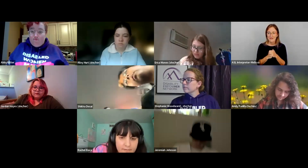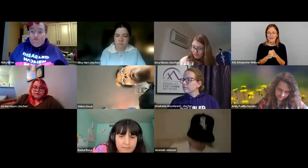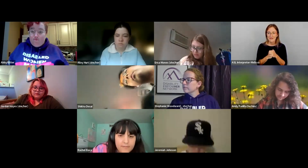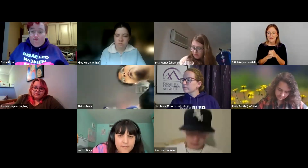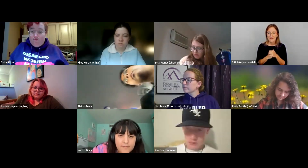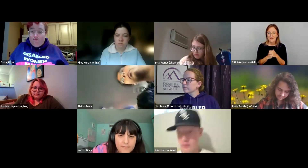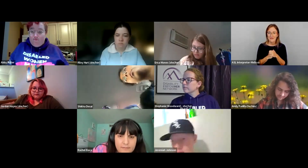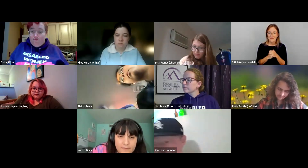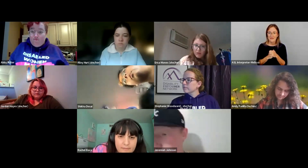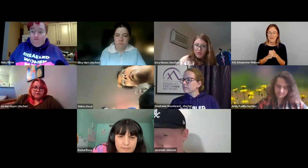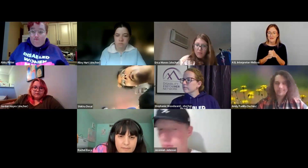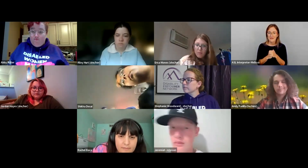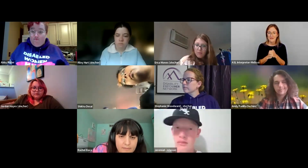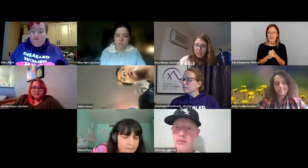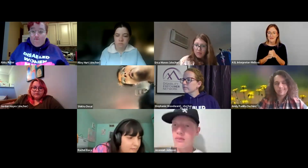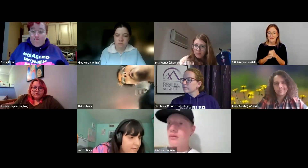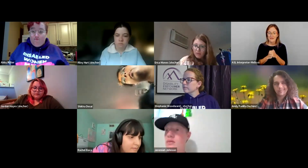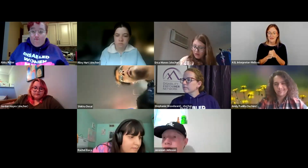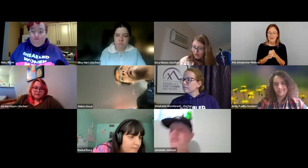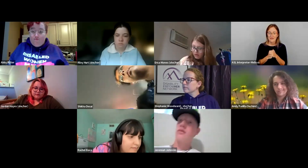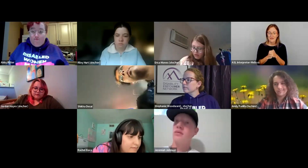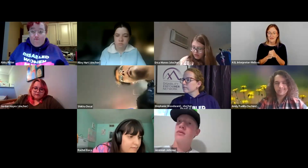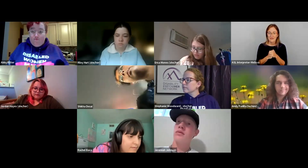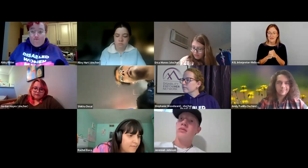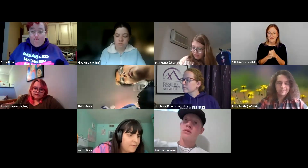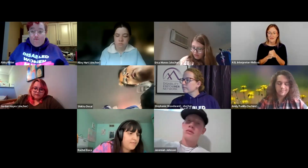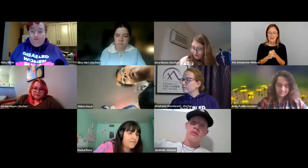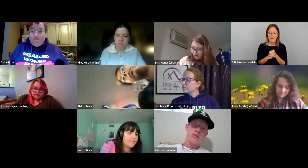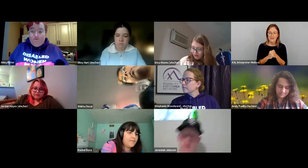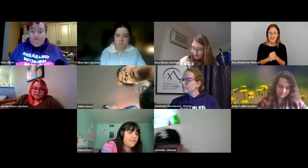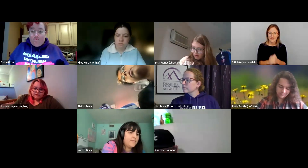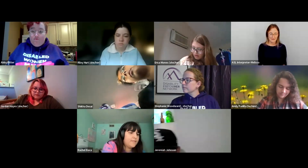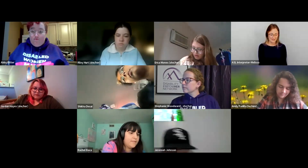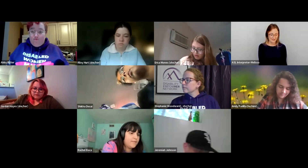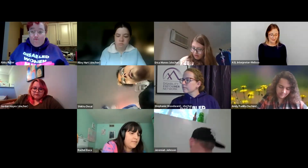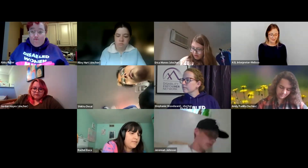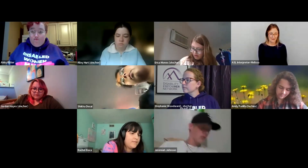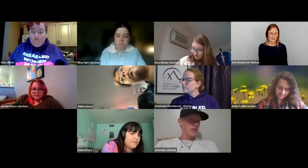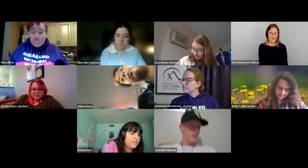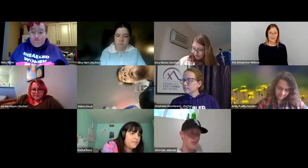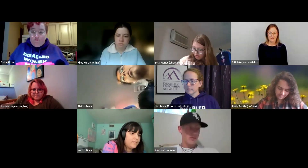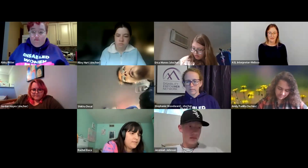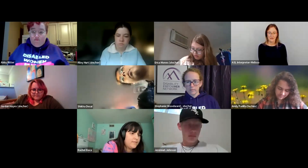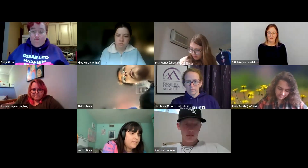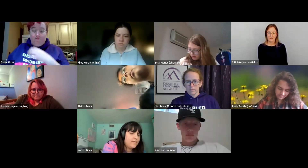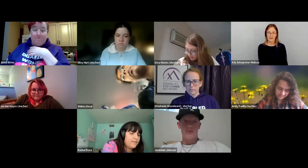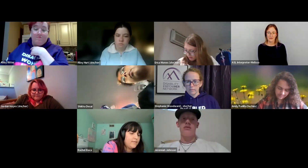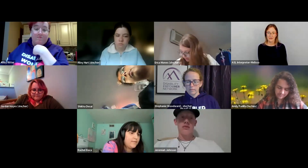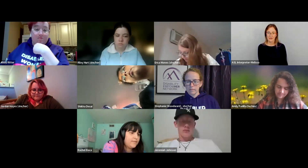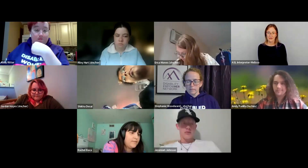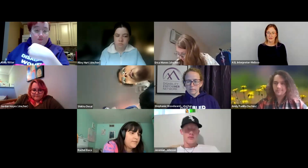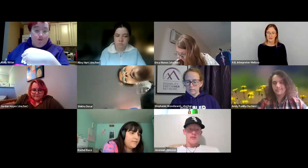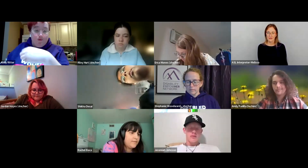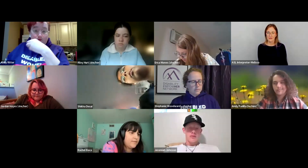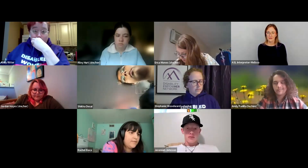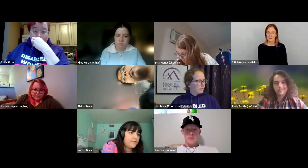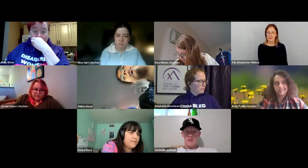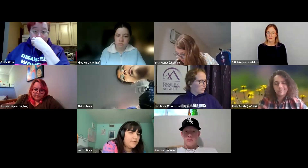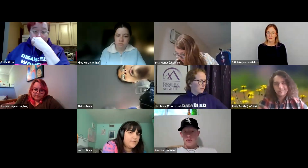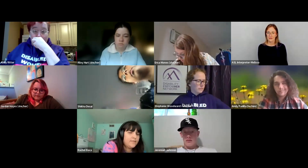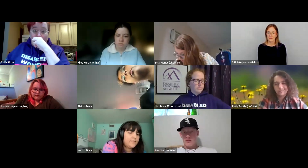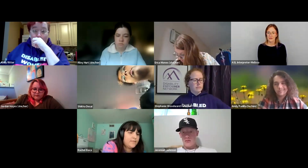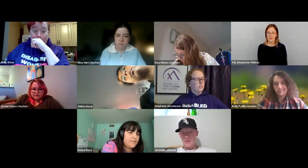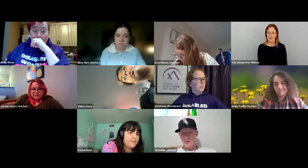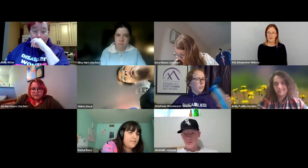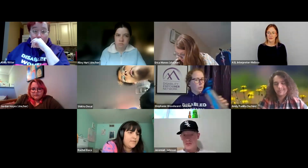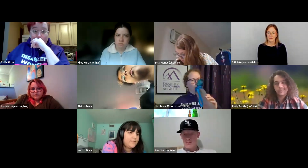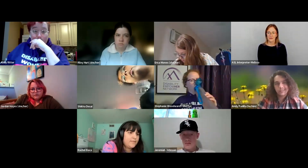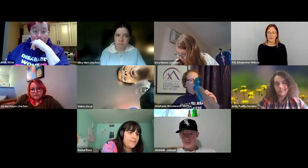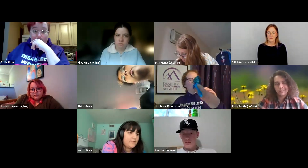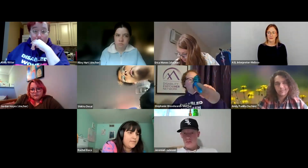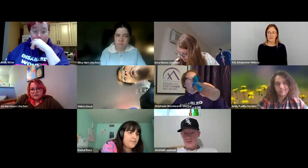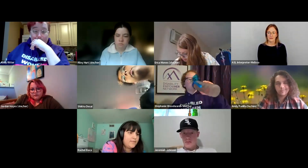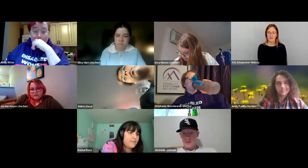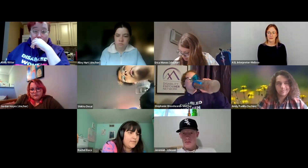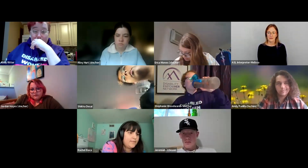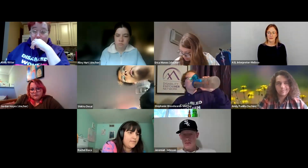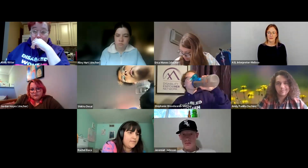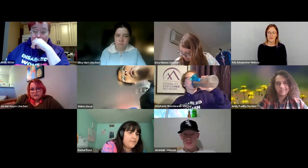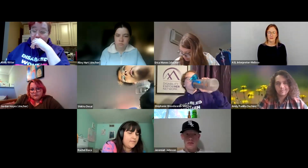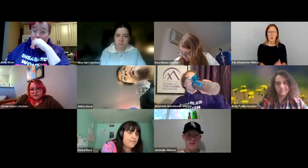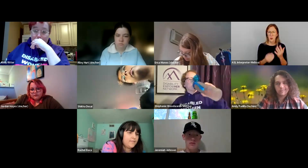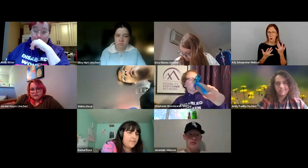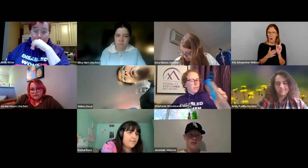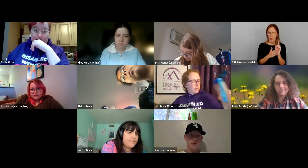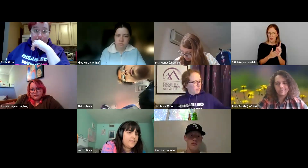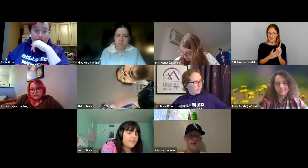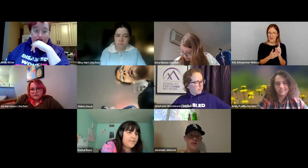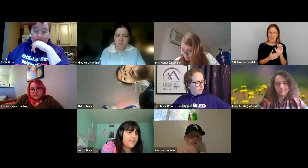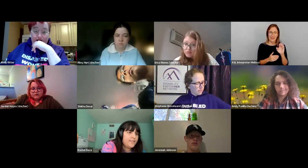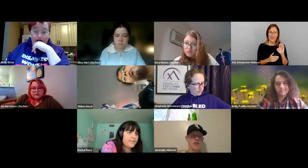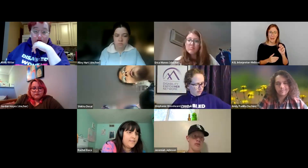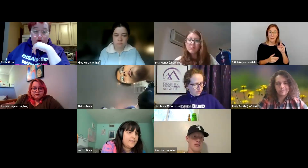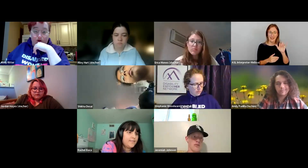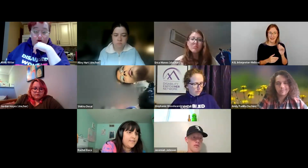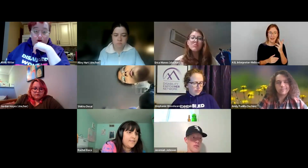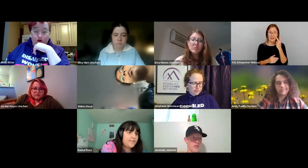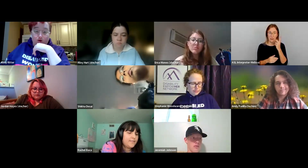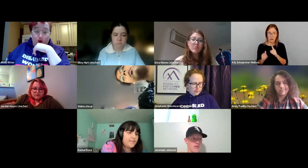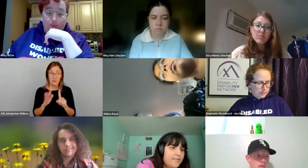are having connection issues tonight. If you are able to hear us, if you